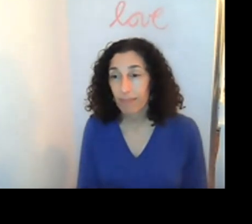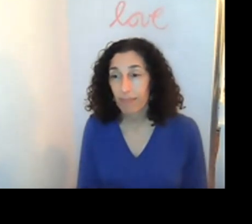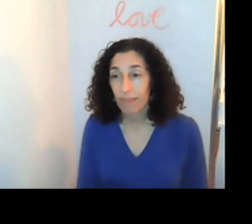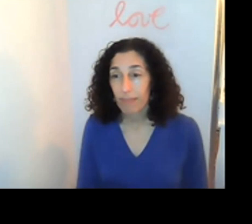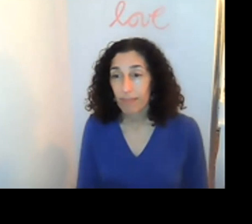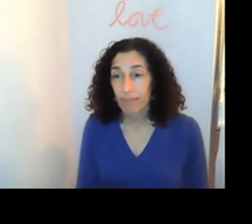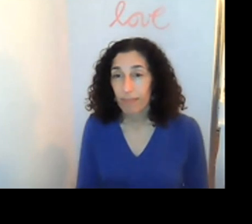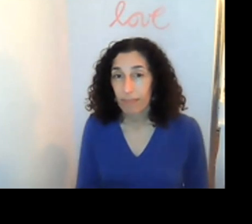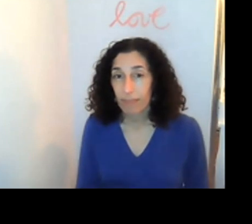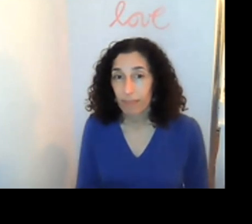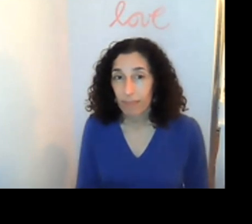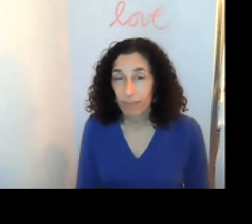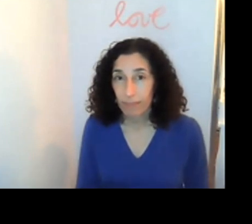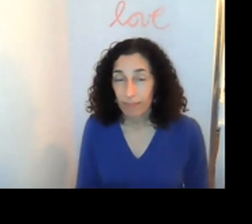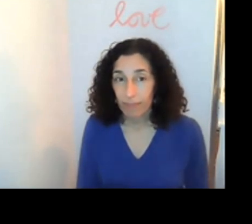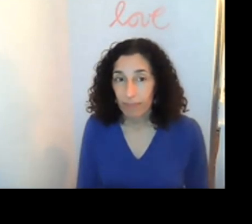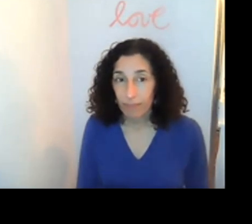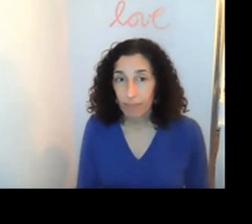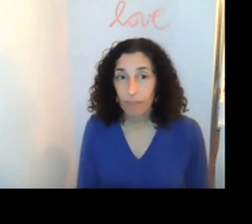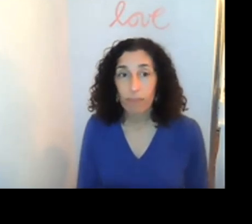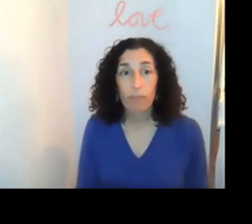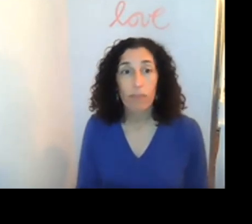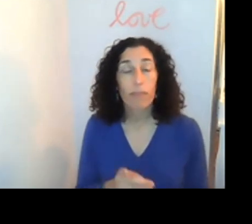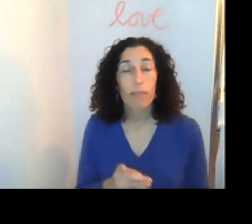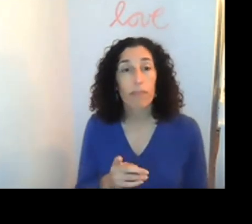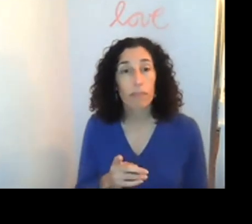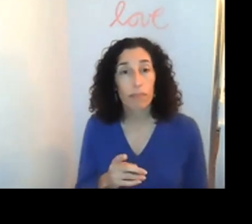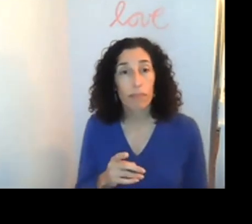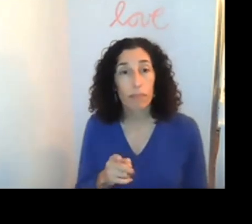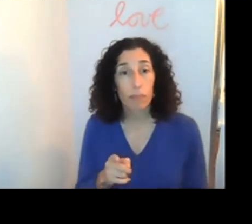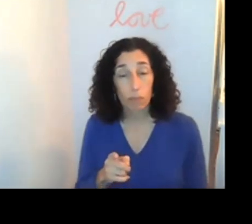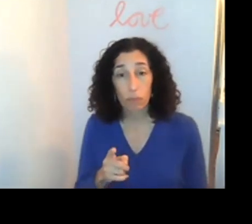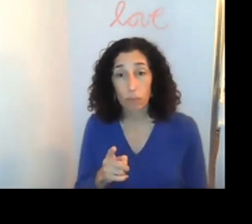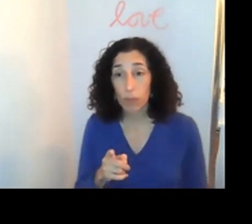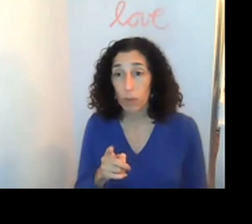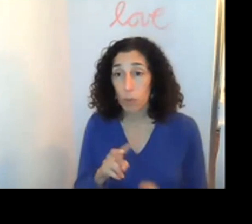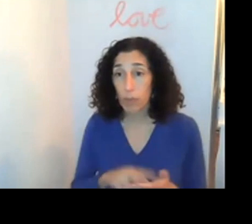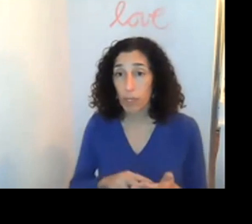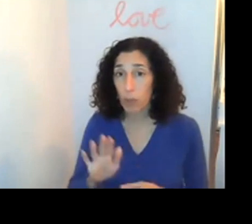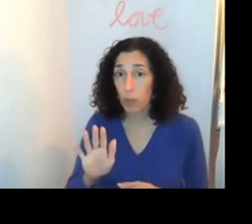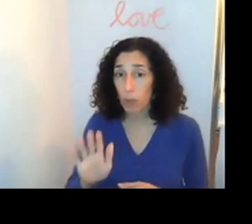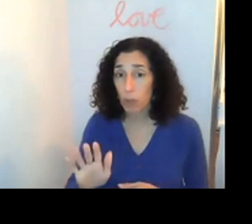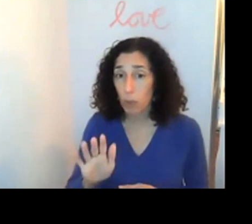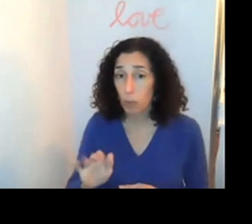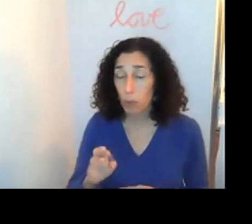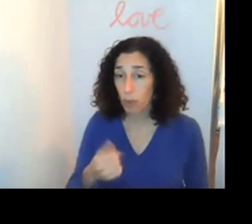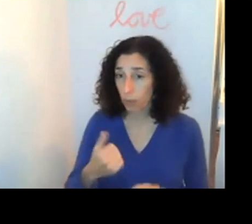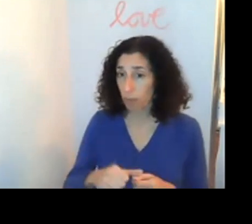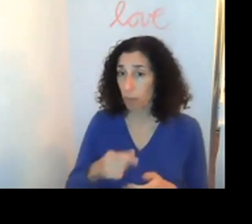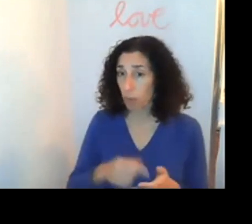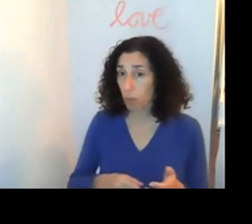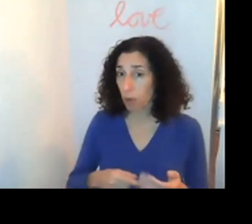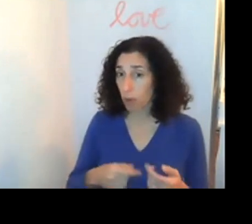the sun. I'm sitting next to Isaac; he's not going to ask a question. It's more of a comment